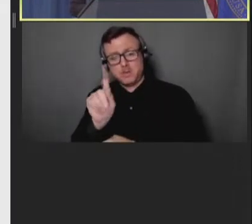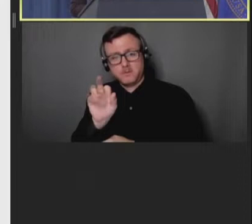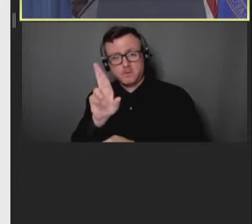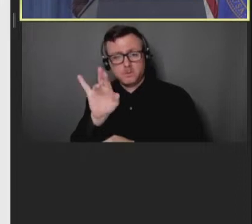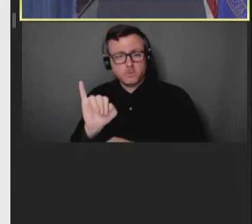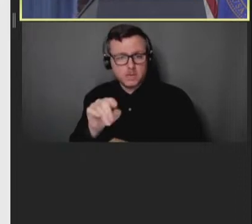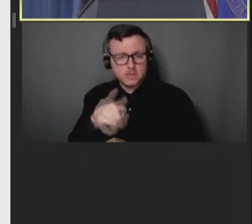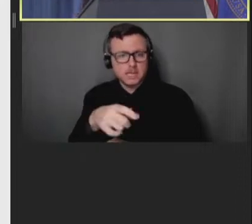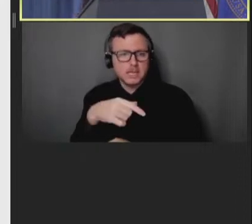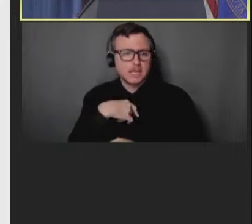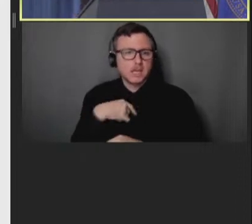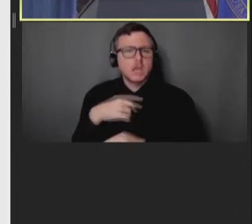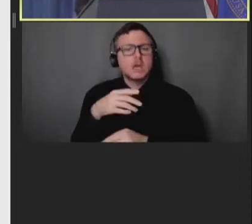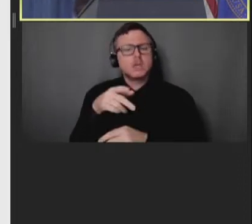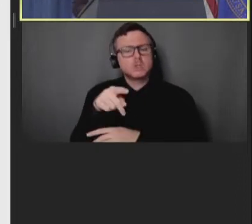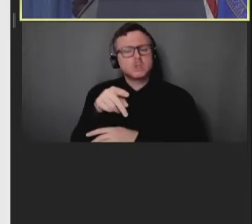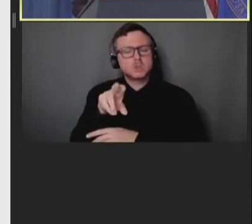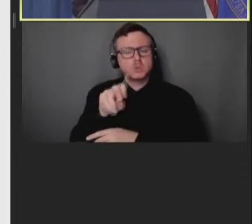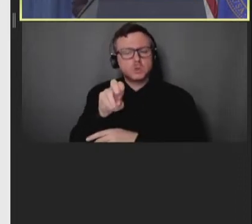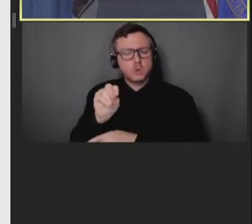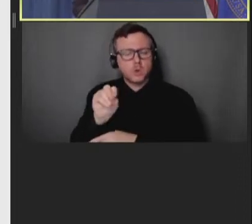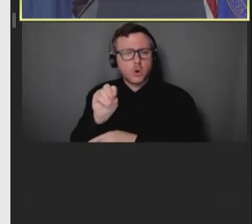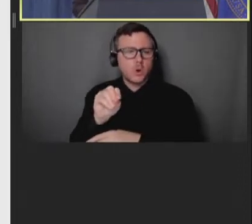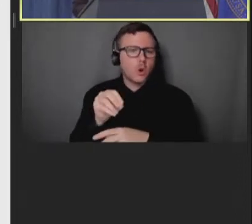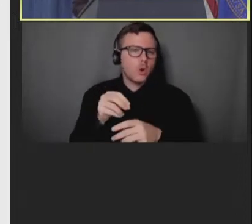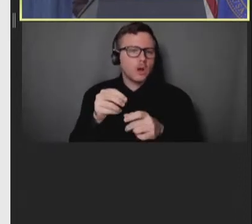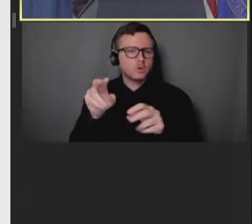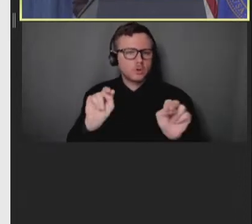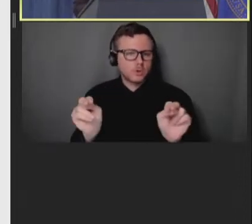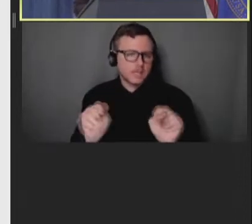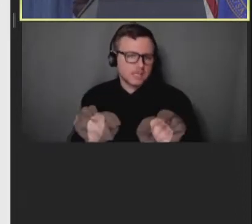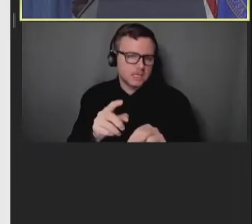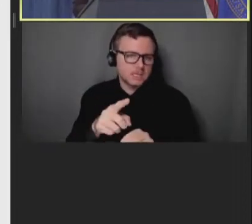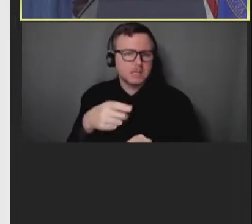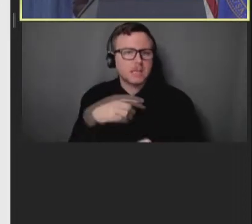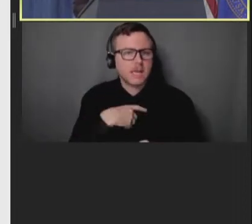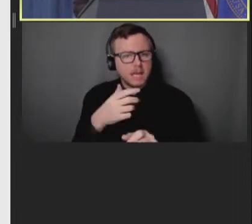We're also doing B cell memory and T-cell responses, but I'm not going to give those